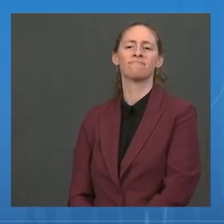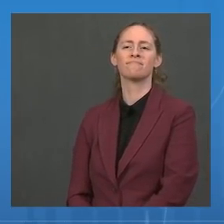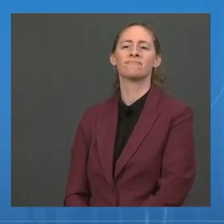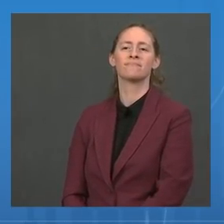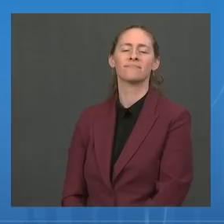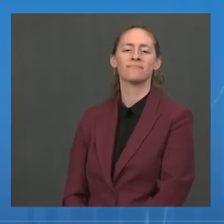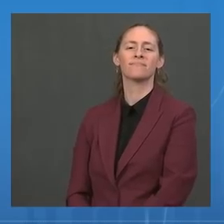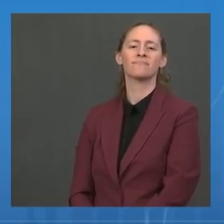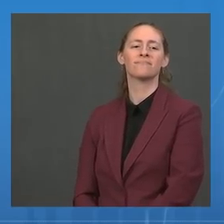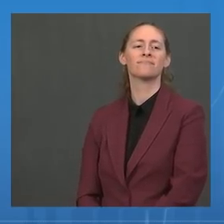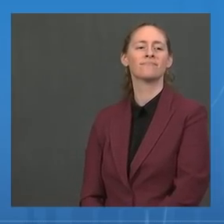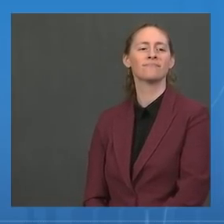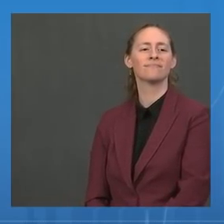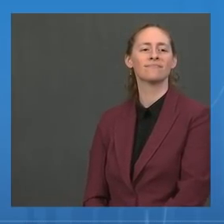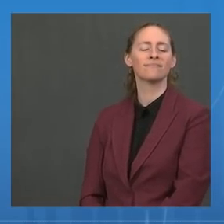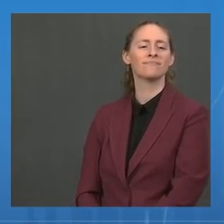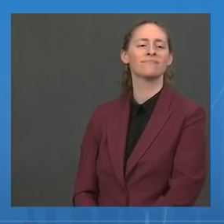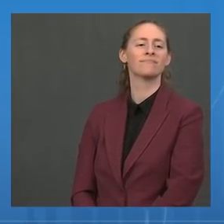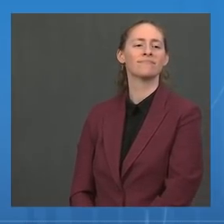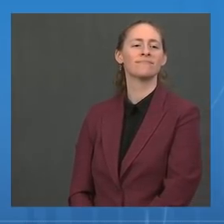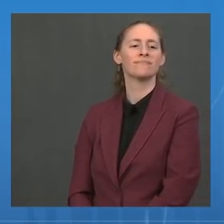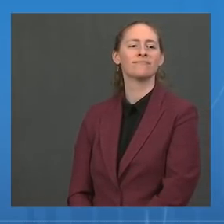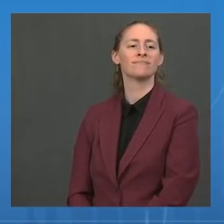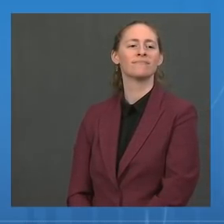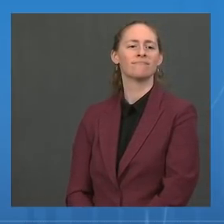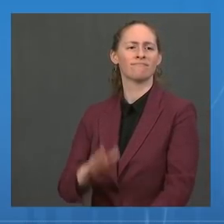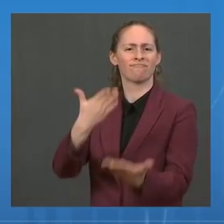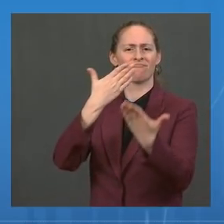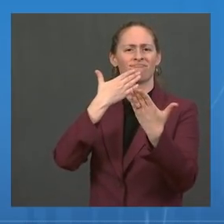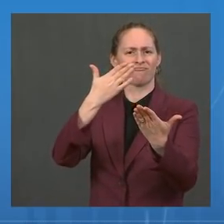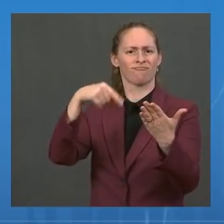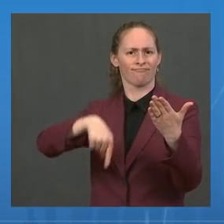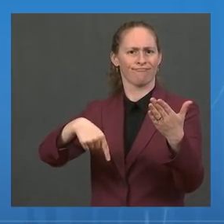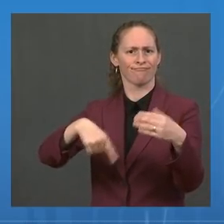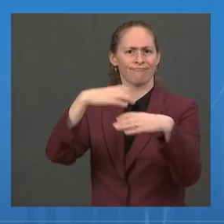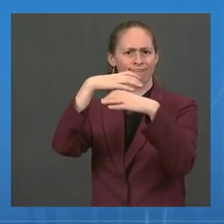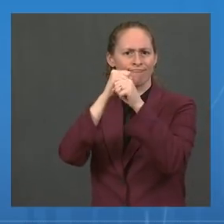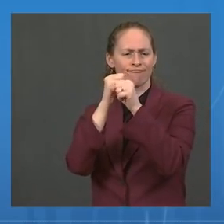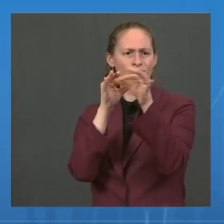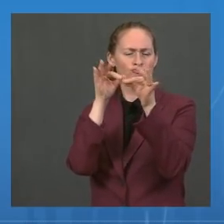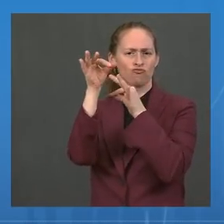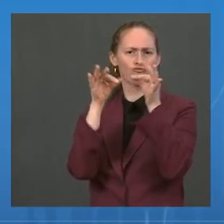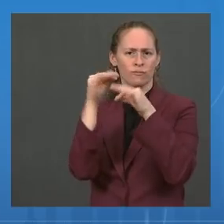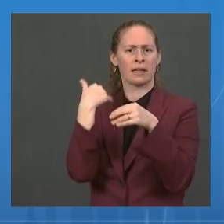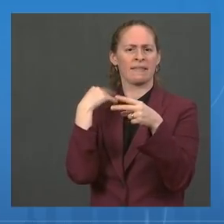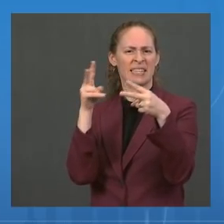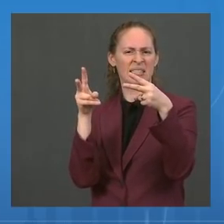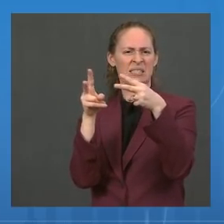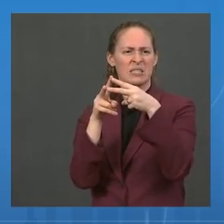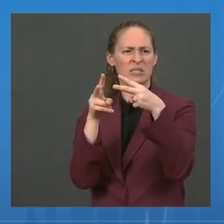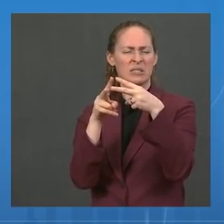The Press: Thank you so much, as always, for doing the briefing. I have two questions. First, can you talk more about what steps you're taking